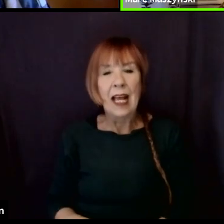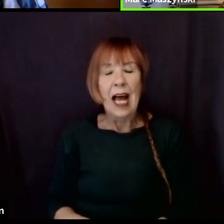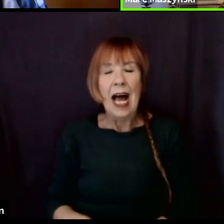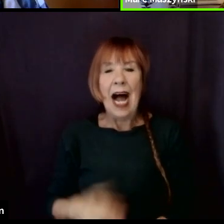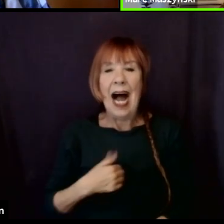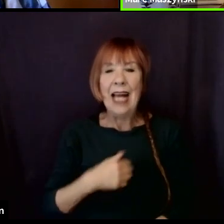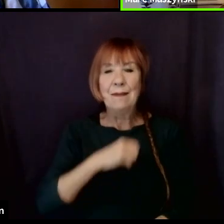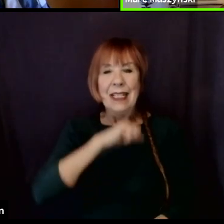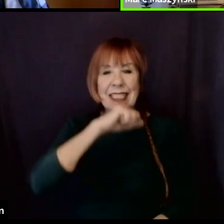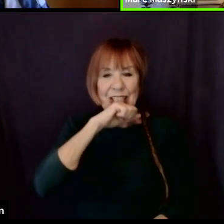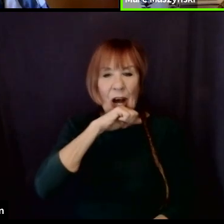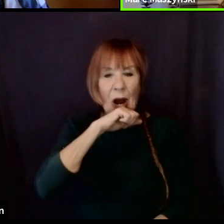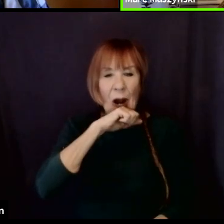how squeaky this chair is, so,